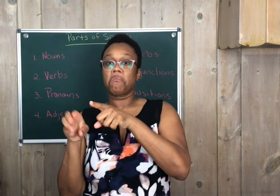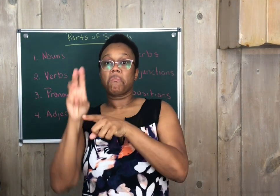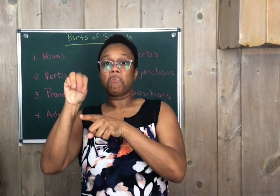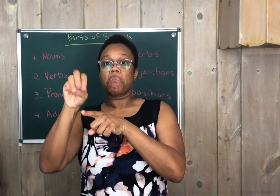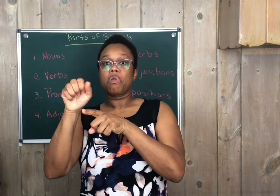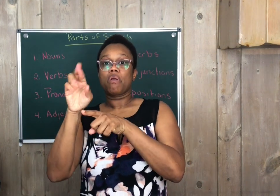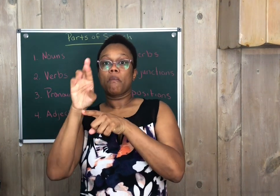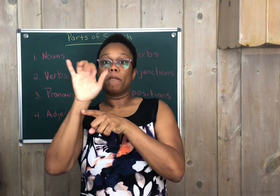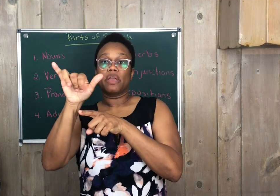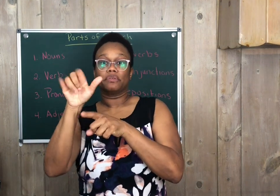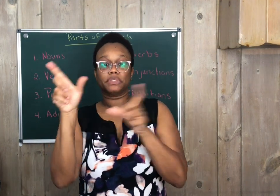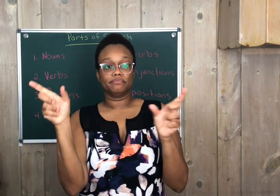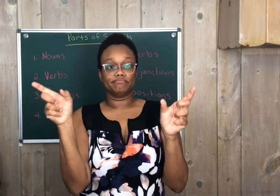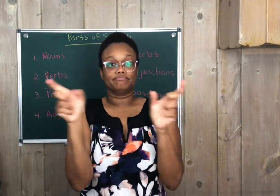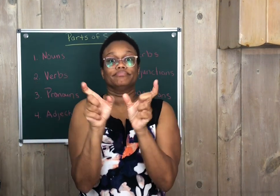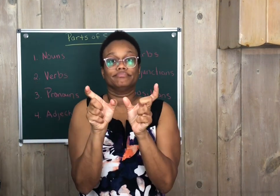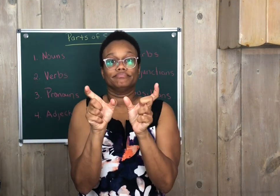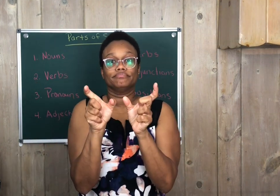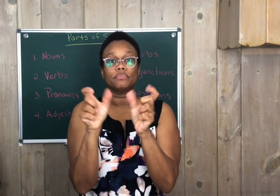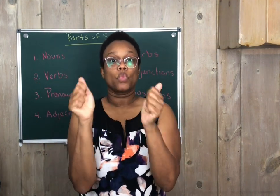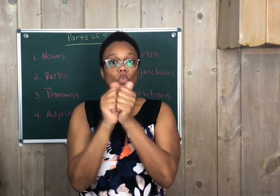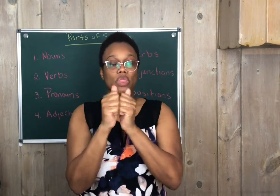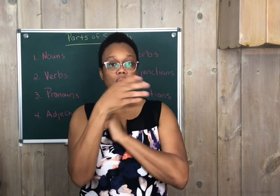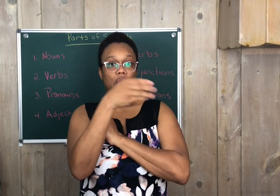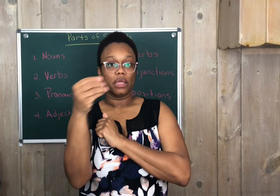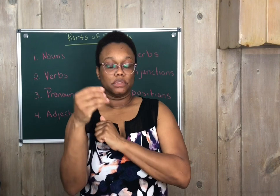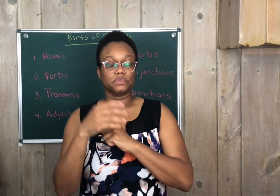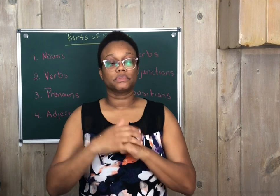Mary are connected with the conjunction and